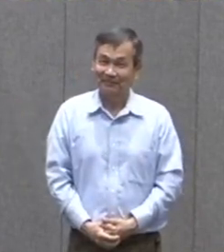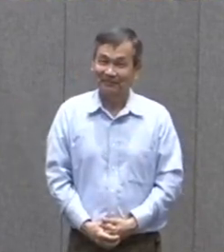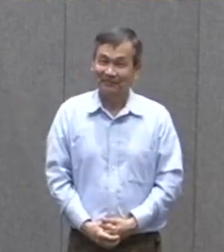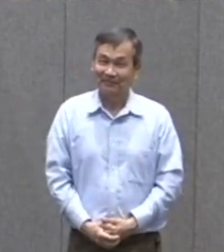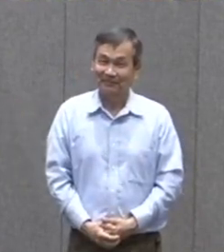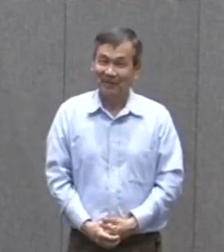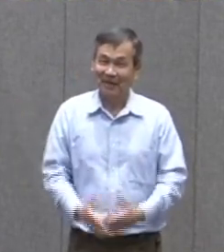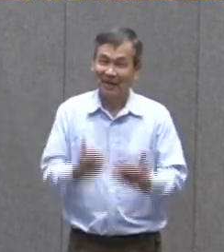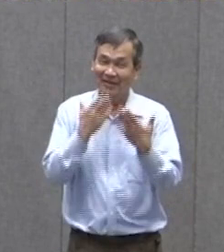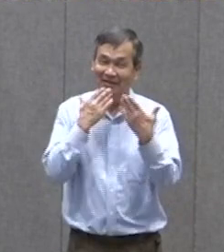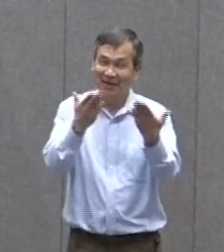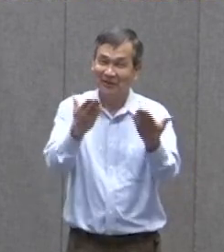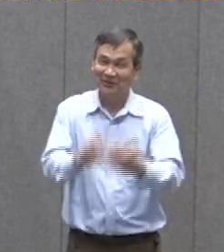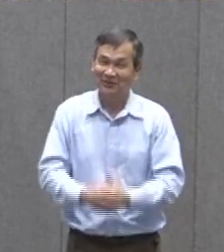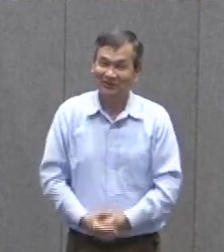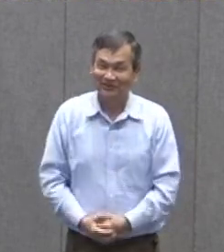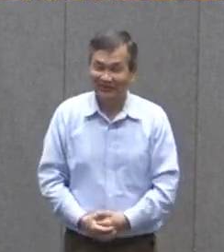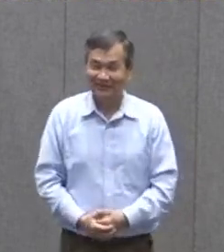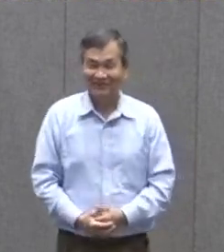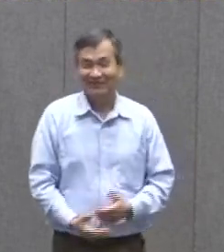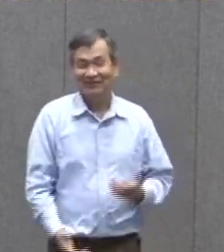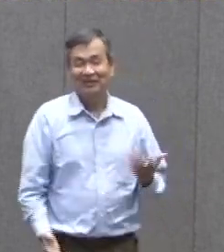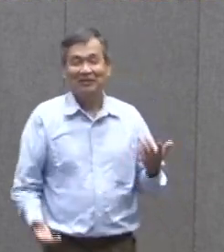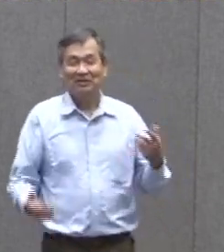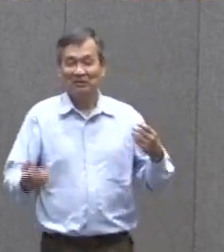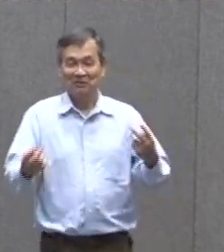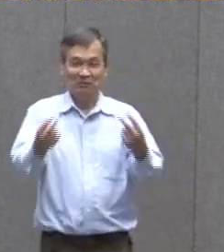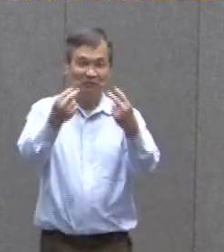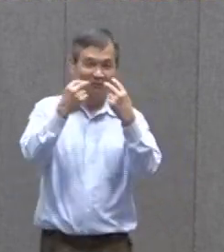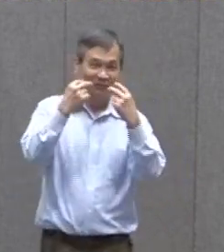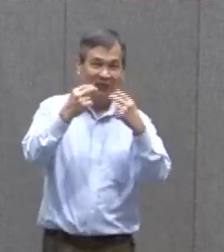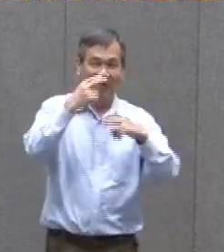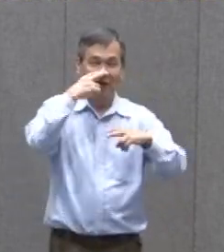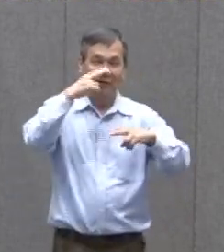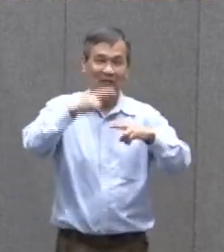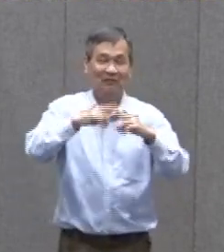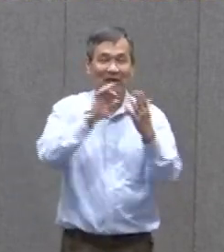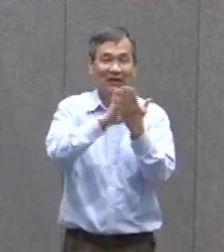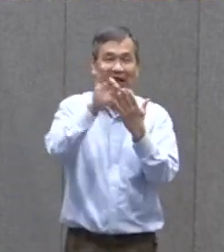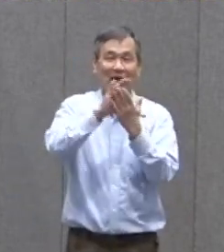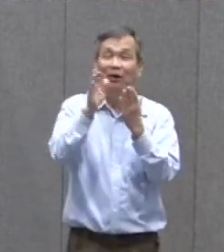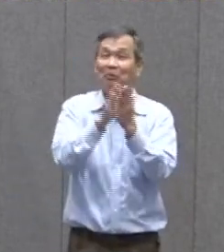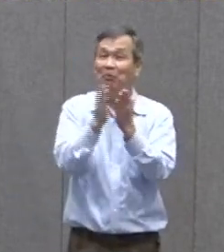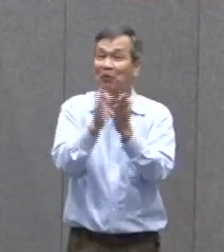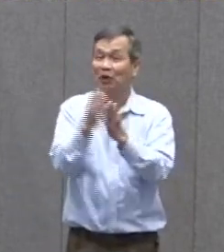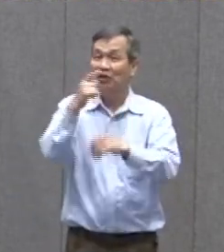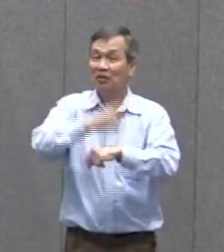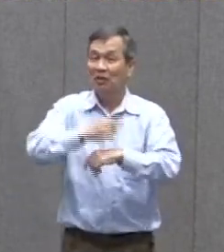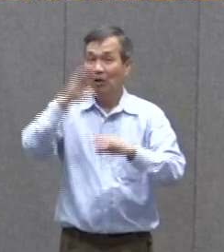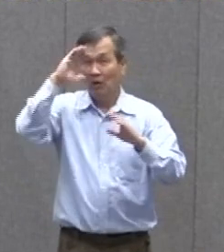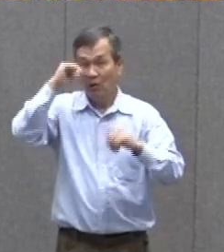Thank you for joining me for another fun counting book today. Hopefully you'll have fun at your house